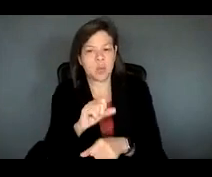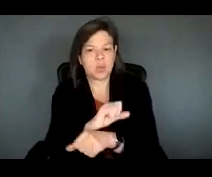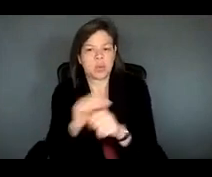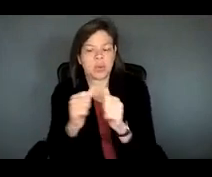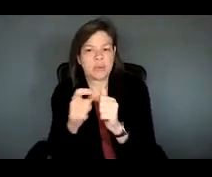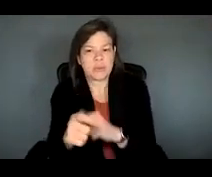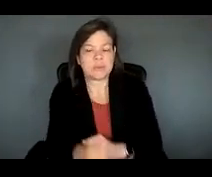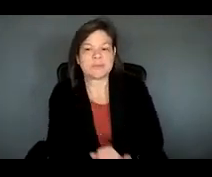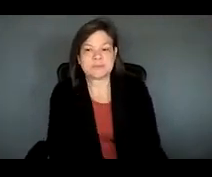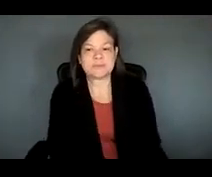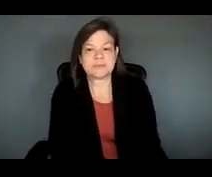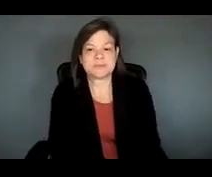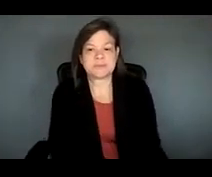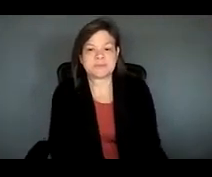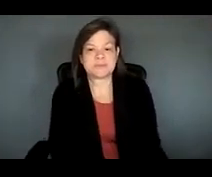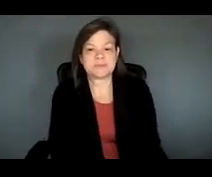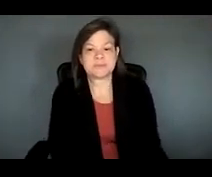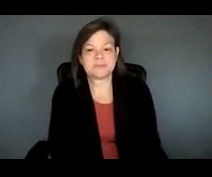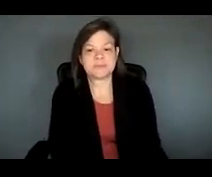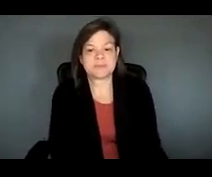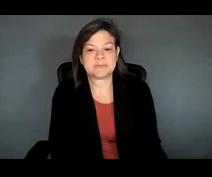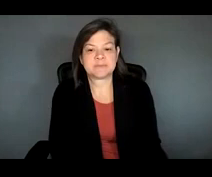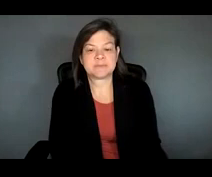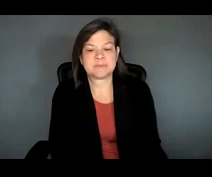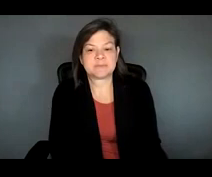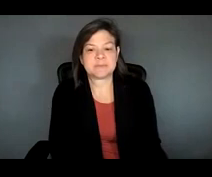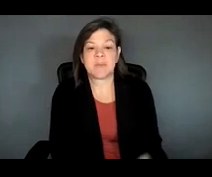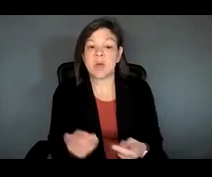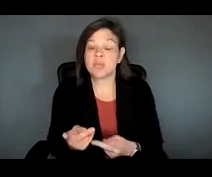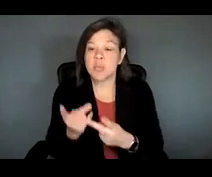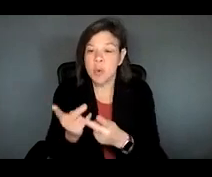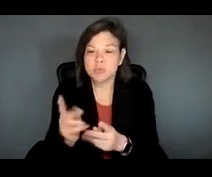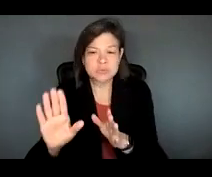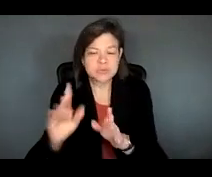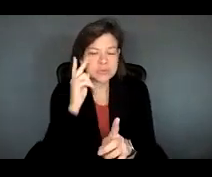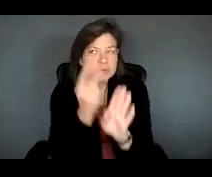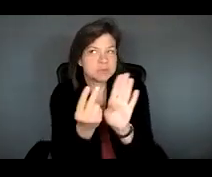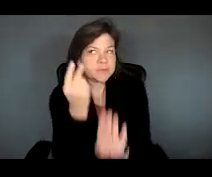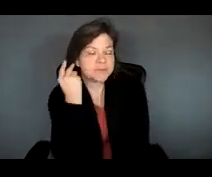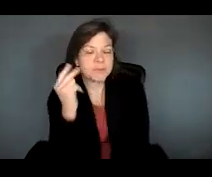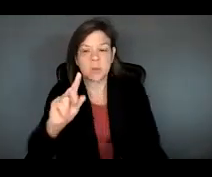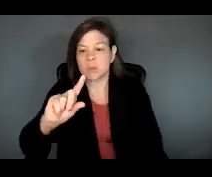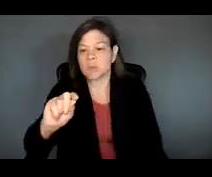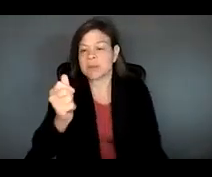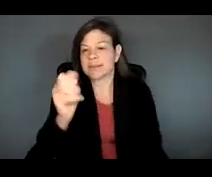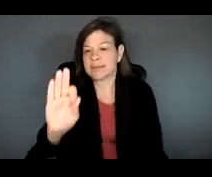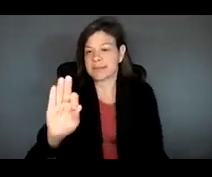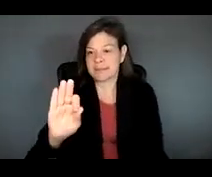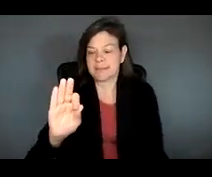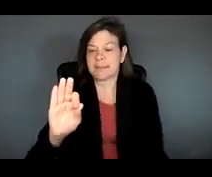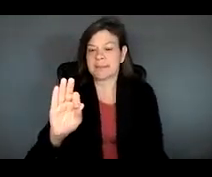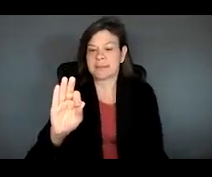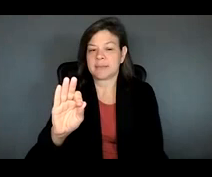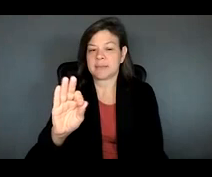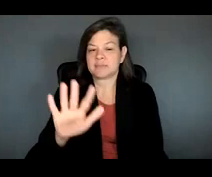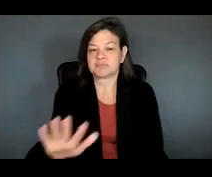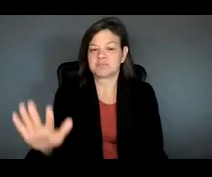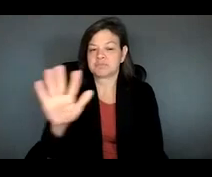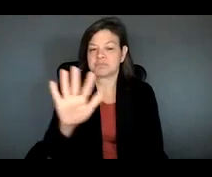The proposals. So just to look back. In 2019 there were just around, I want to